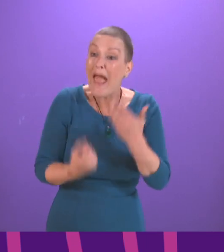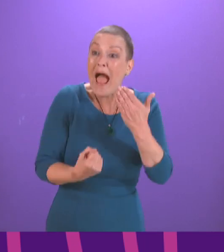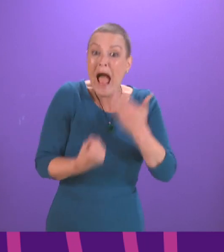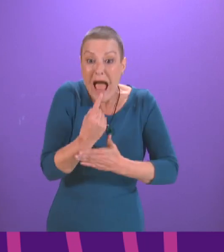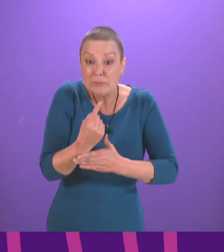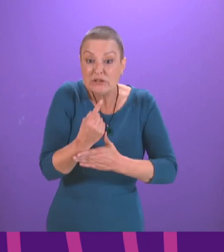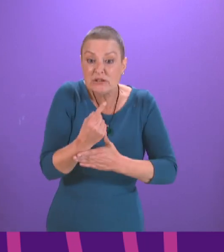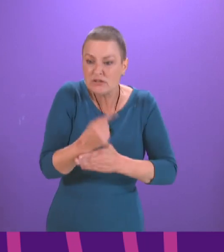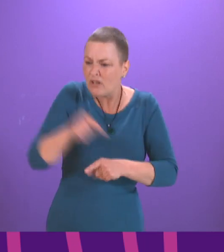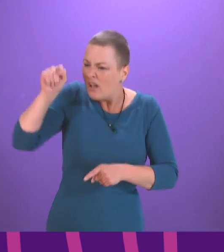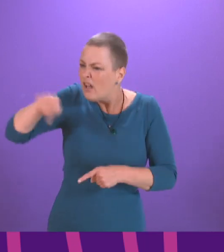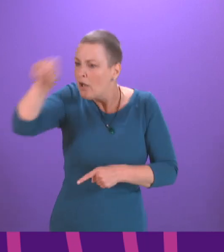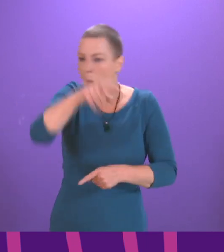but not to Scotland’s care homes?